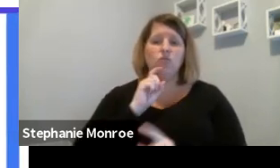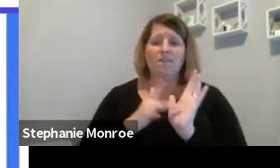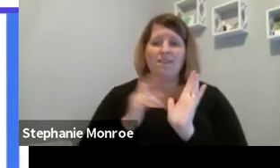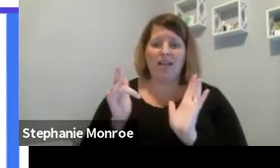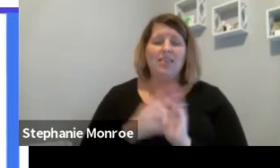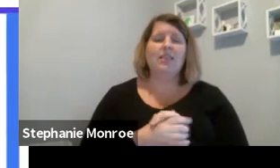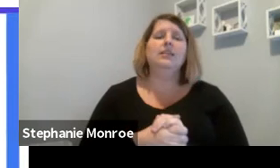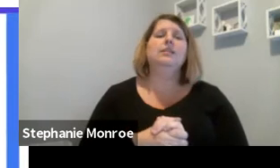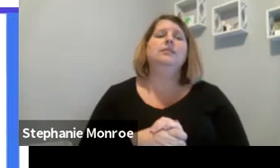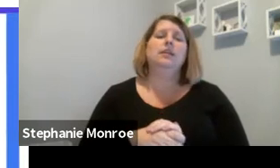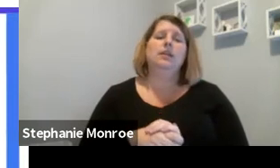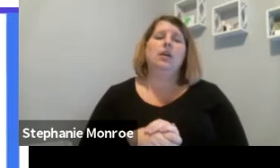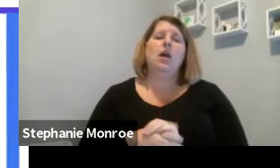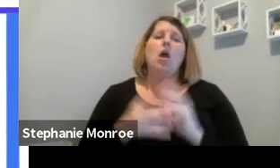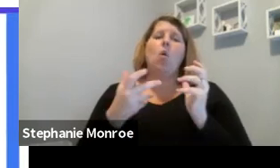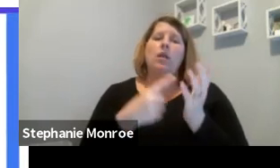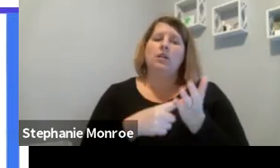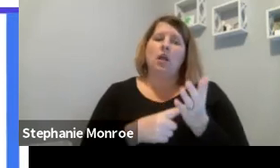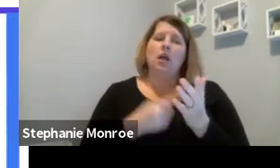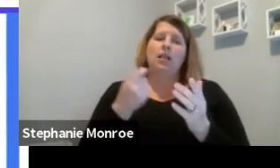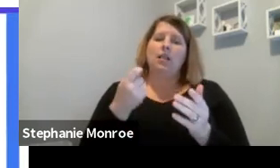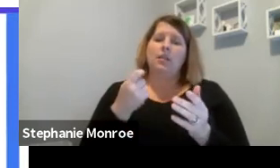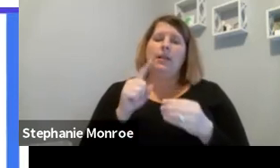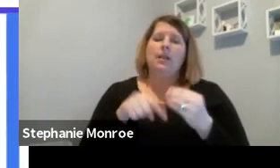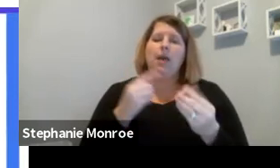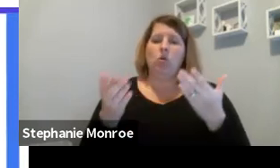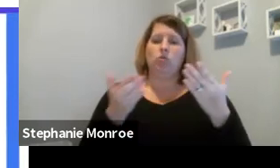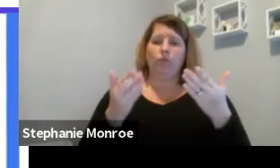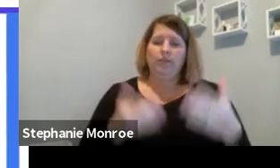I want to talk a little bit about services.